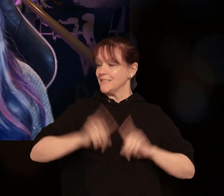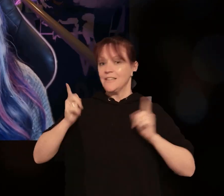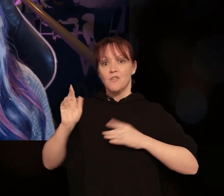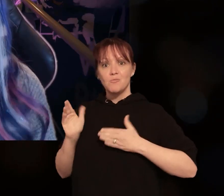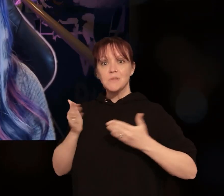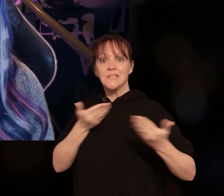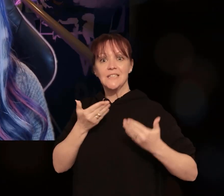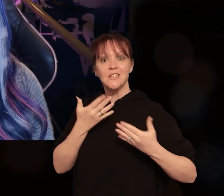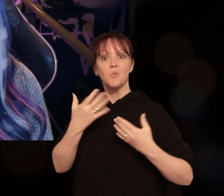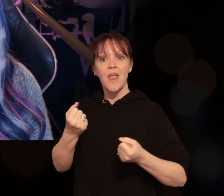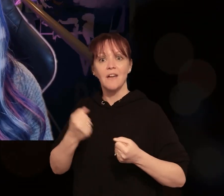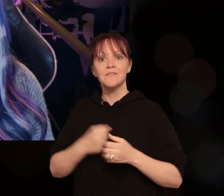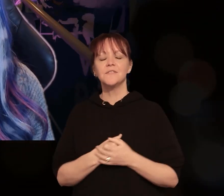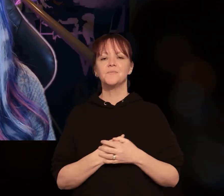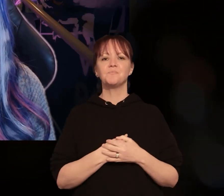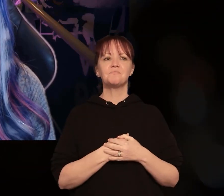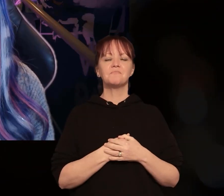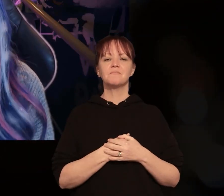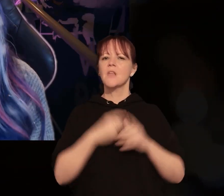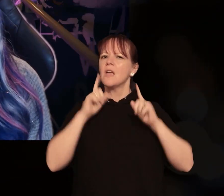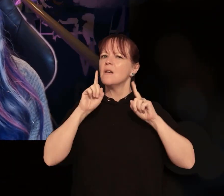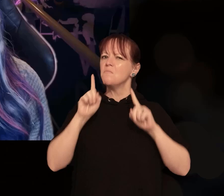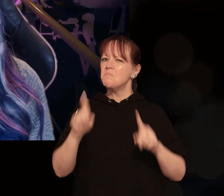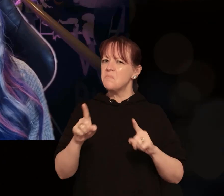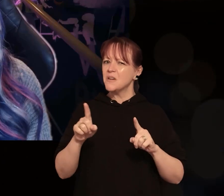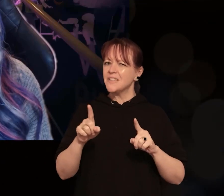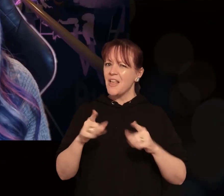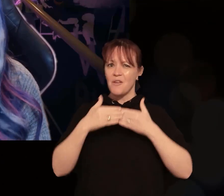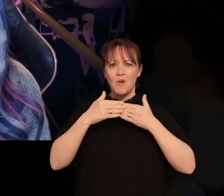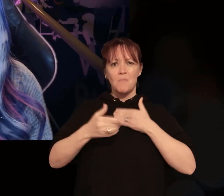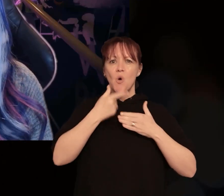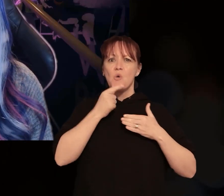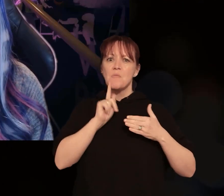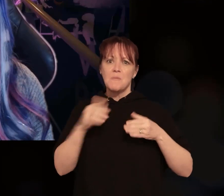because again it's important to us that we have an accessible event about accessibility.